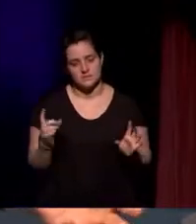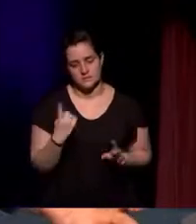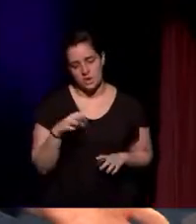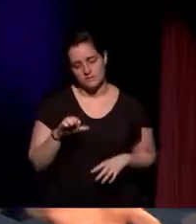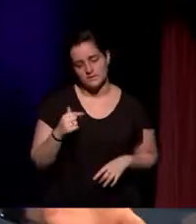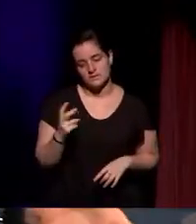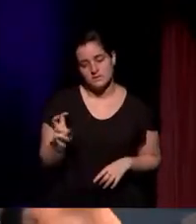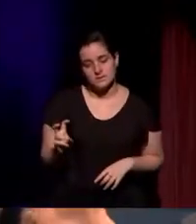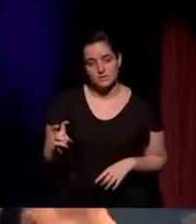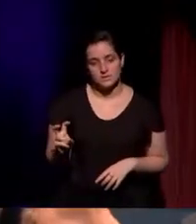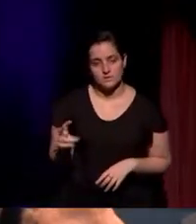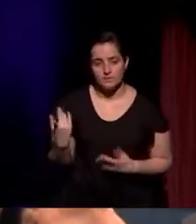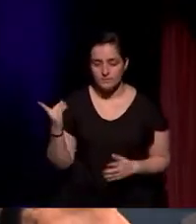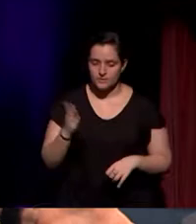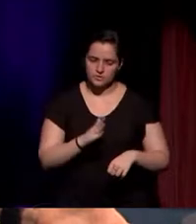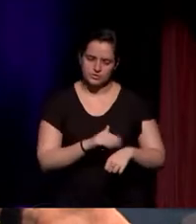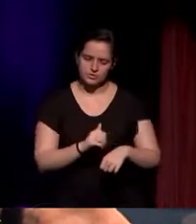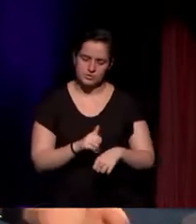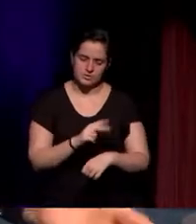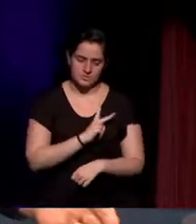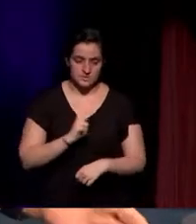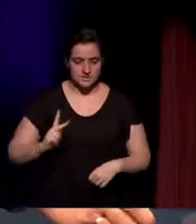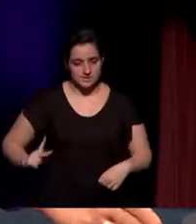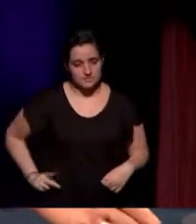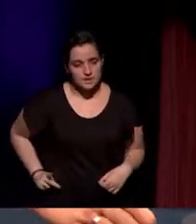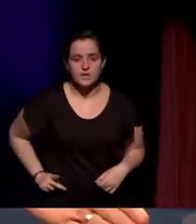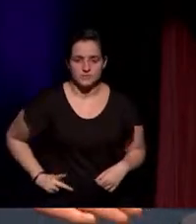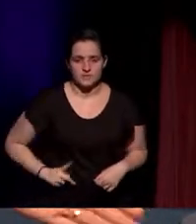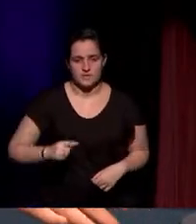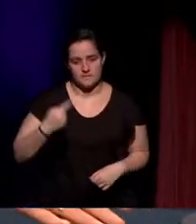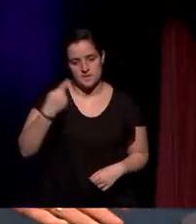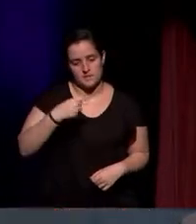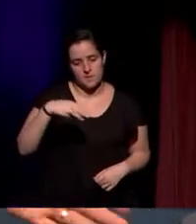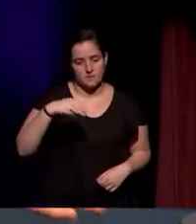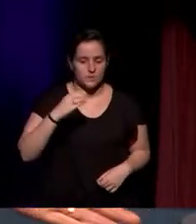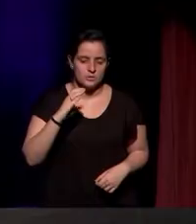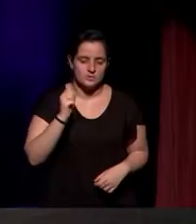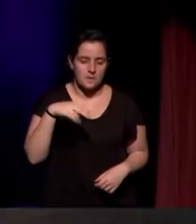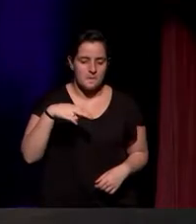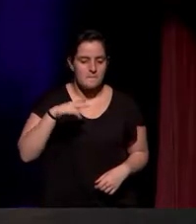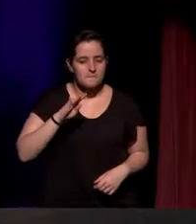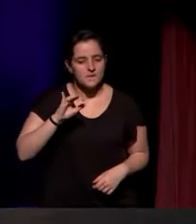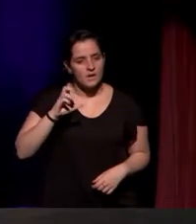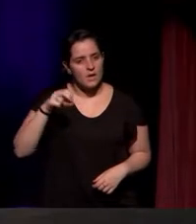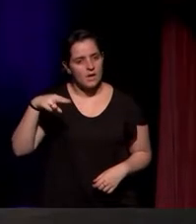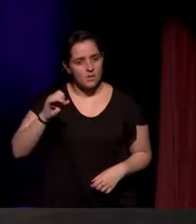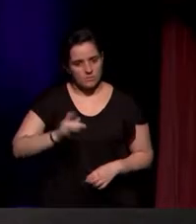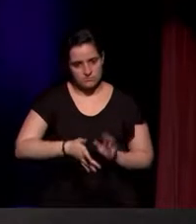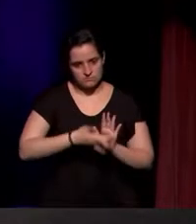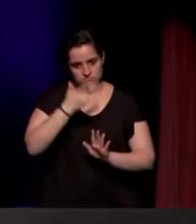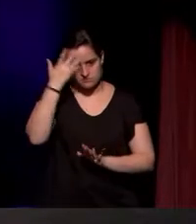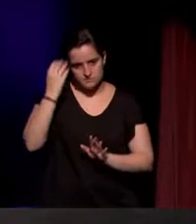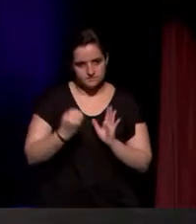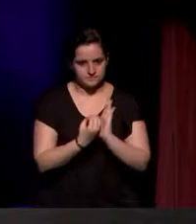and calls his president the first Mozambican What did you study? and who is a doctor, Eduardo Mondlane.